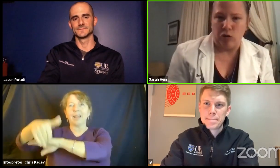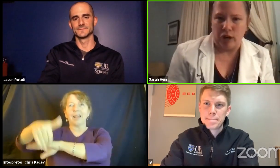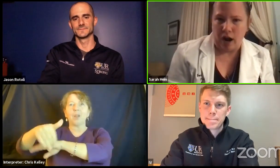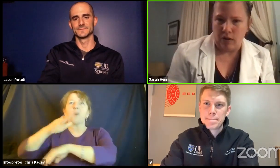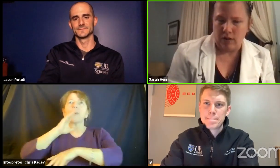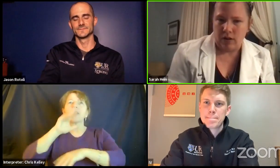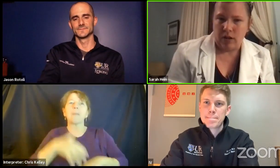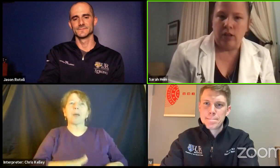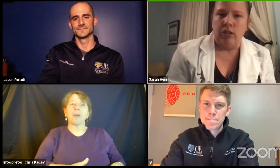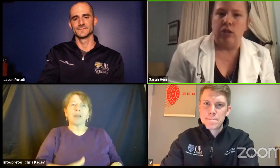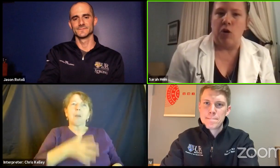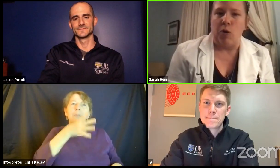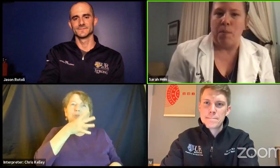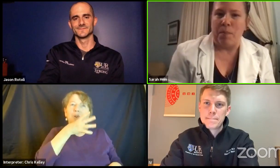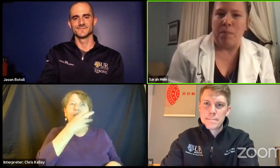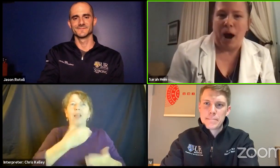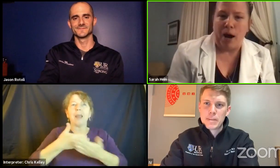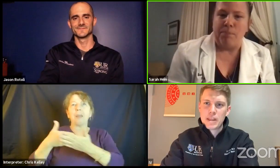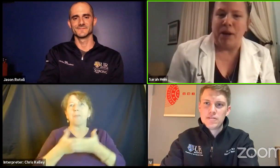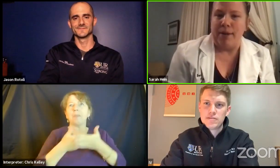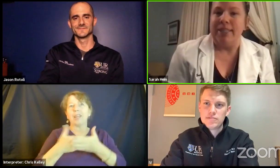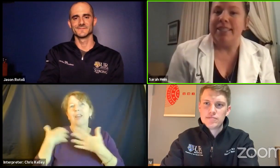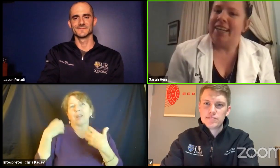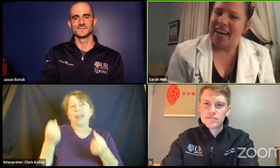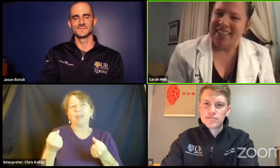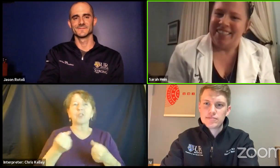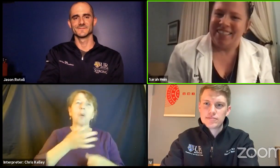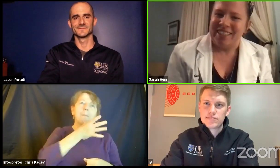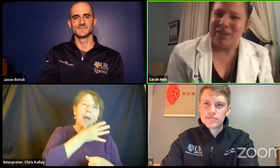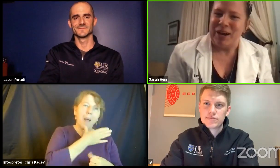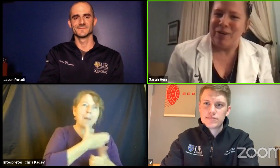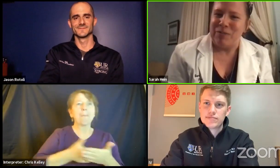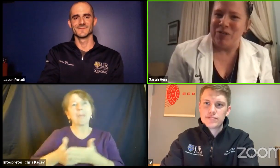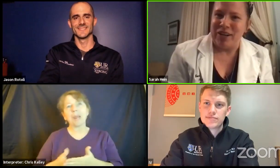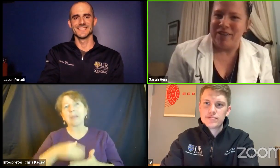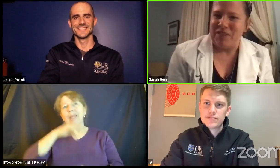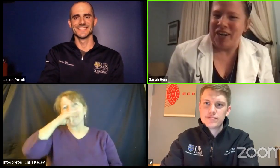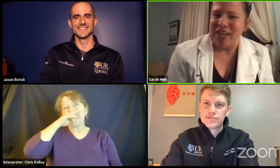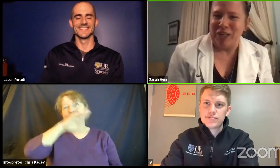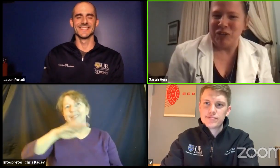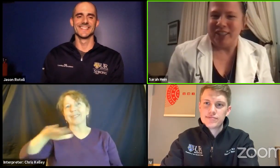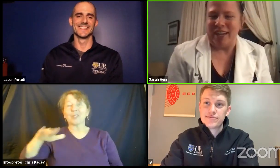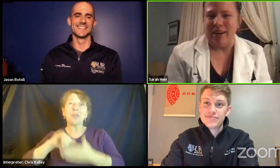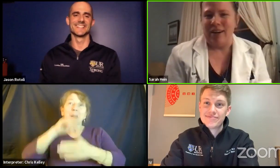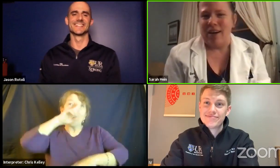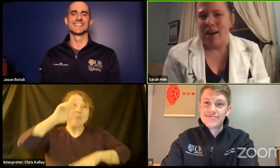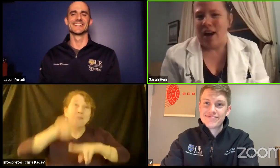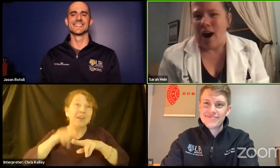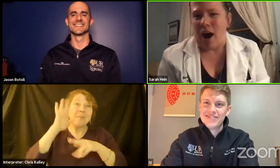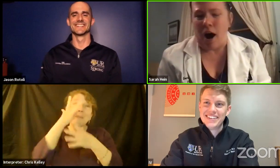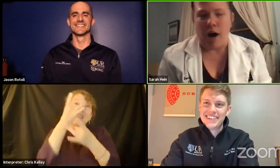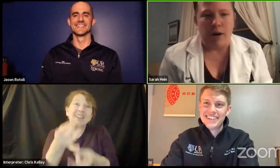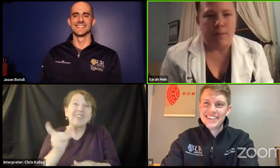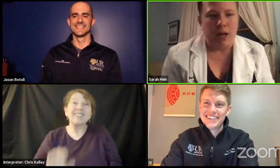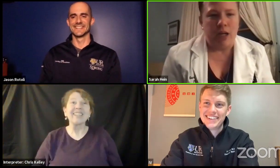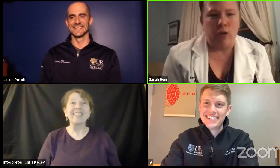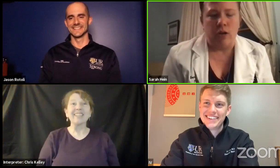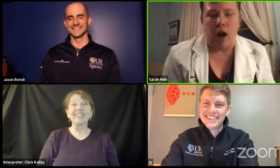Okay. So, this concludes our talk tonight. I want to thank Dr. Rotoli and Dr. Muris from the University